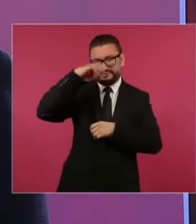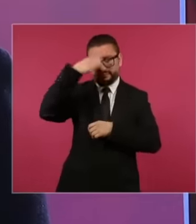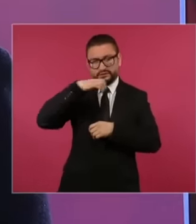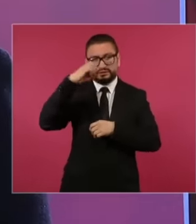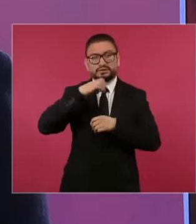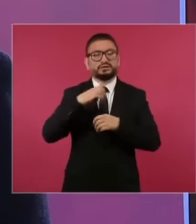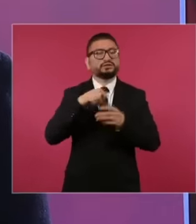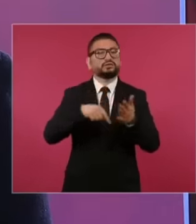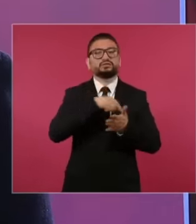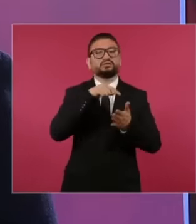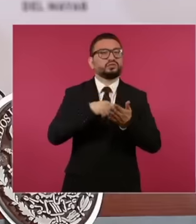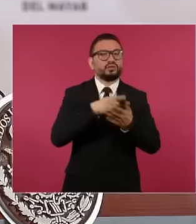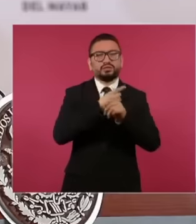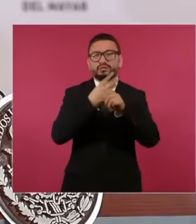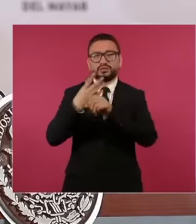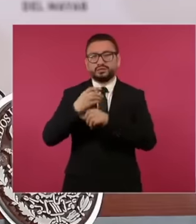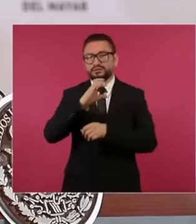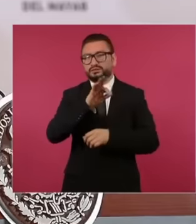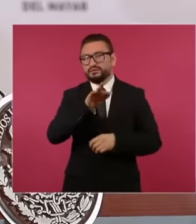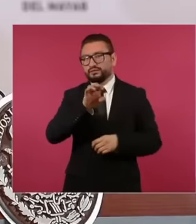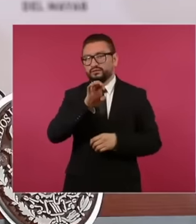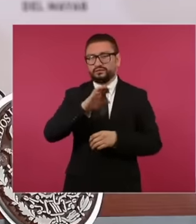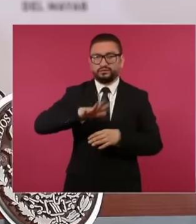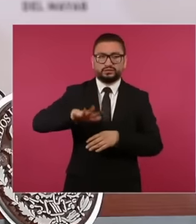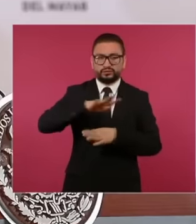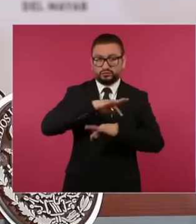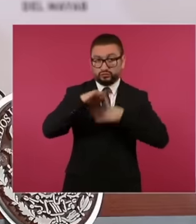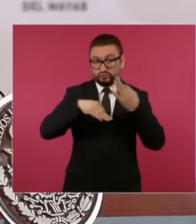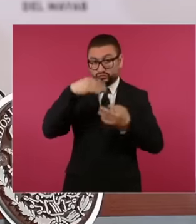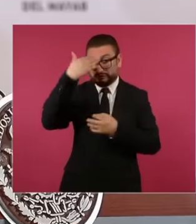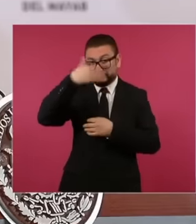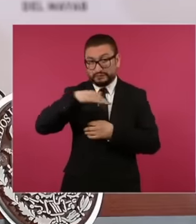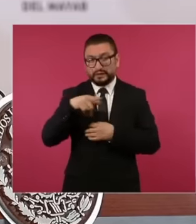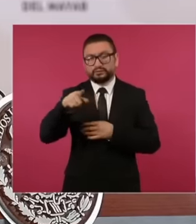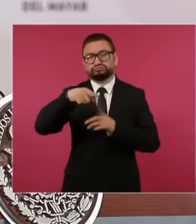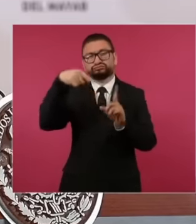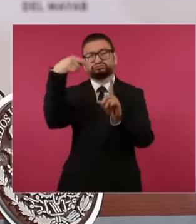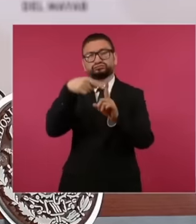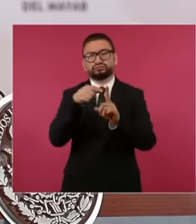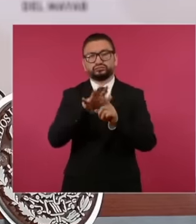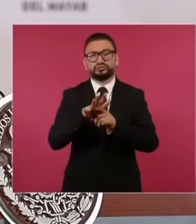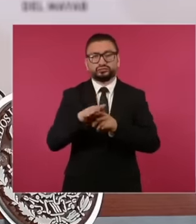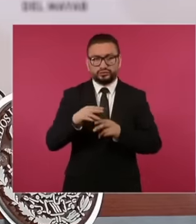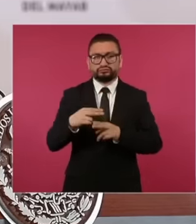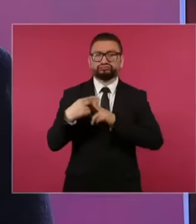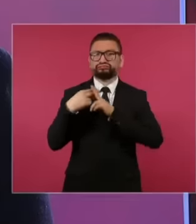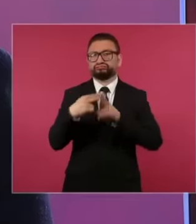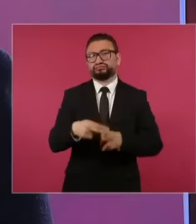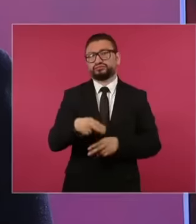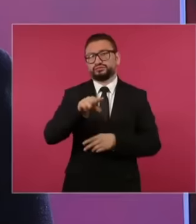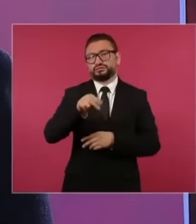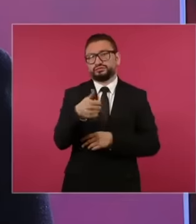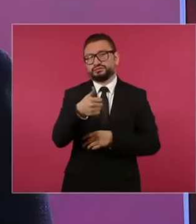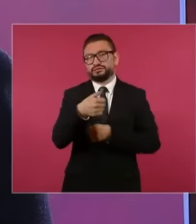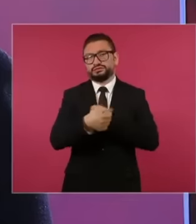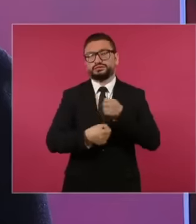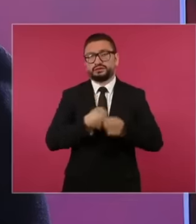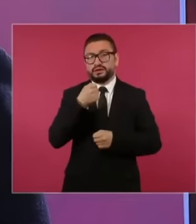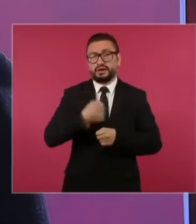and personnel experience of the Federal Electricity Commission whose mission 86 years ago was to connect the country with